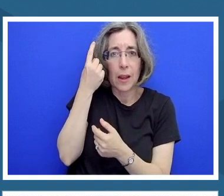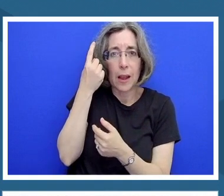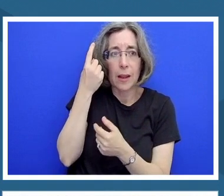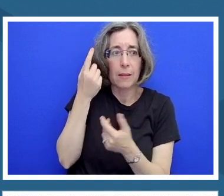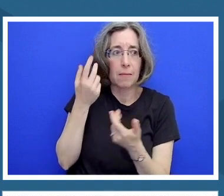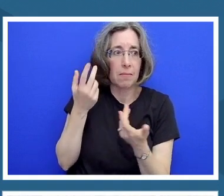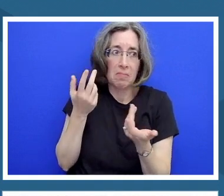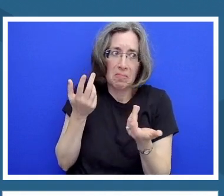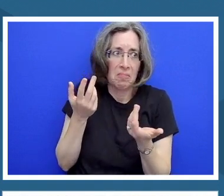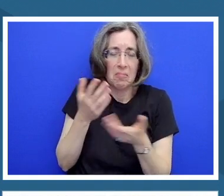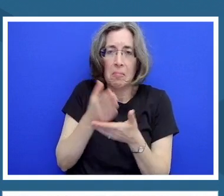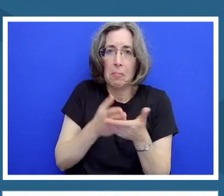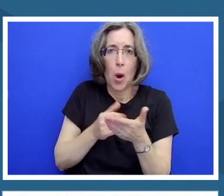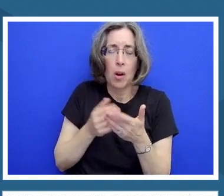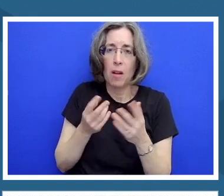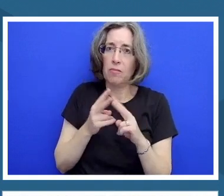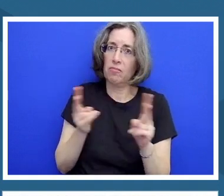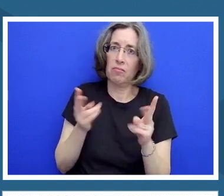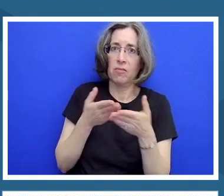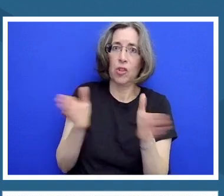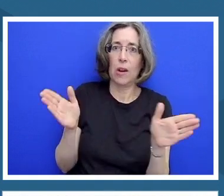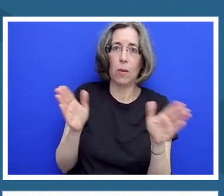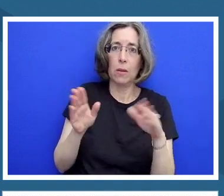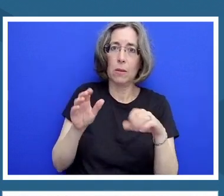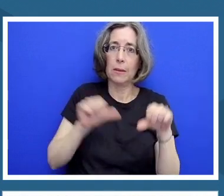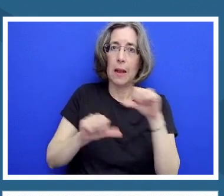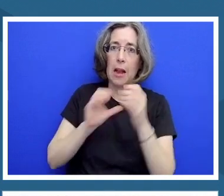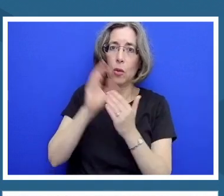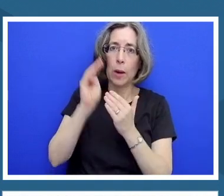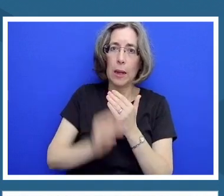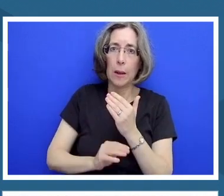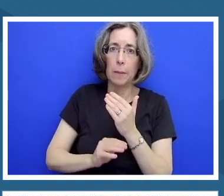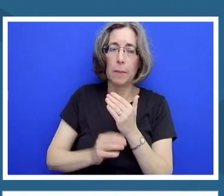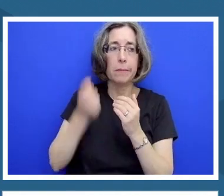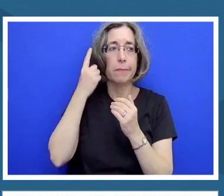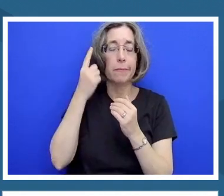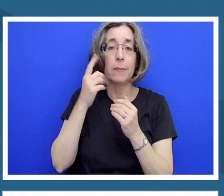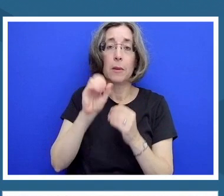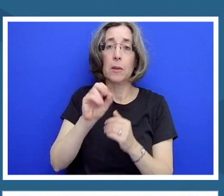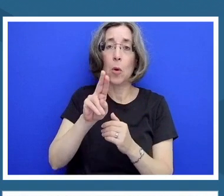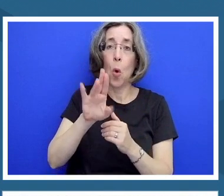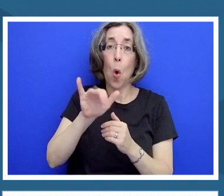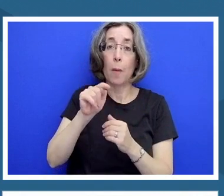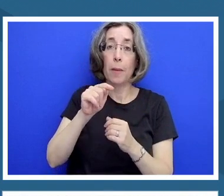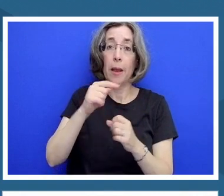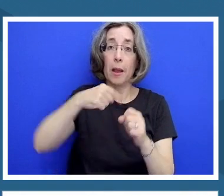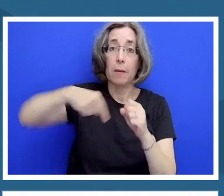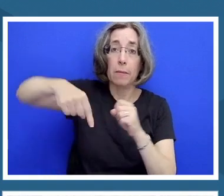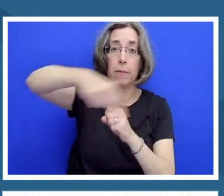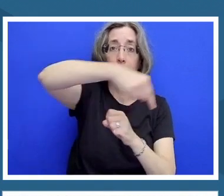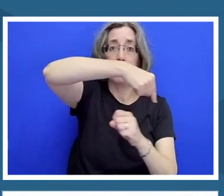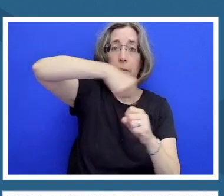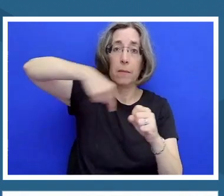the idea of orbits understanding that objects that orbit more closely to their